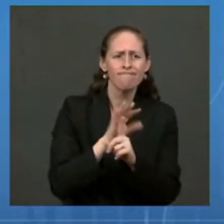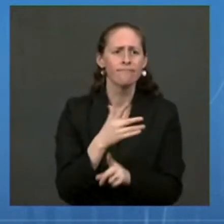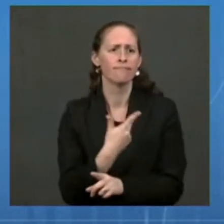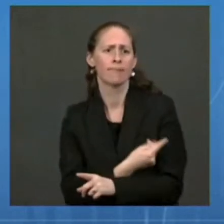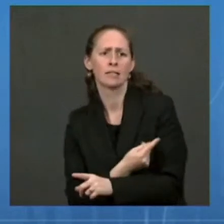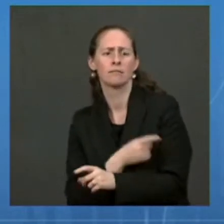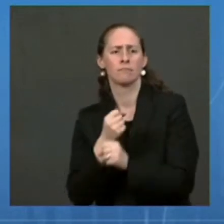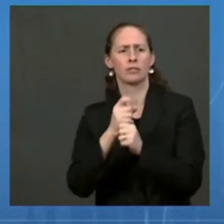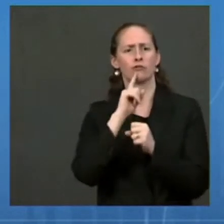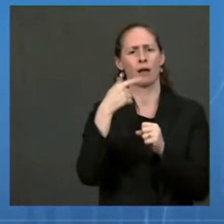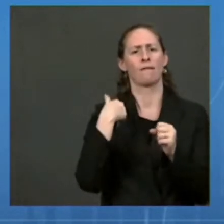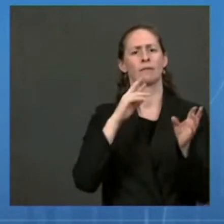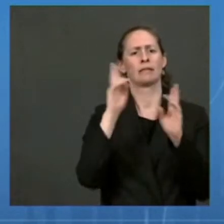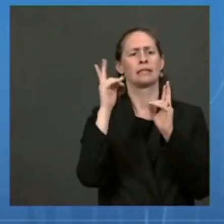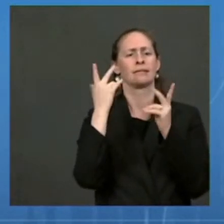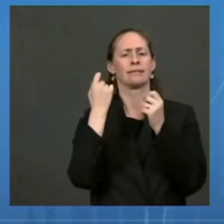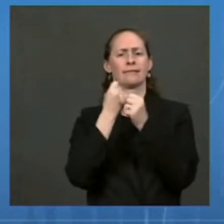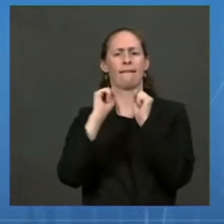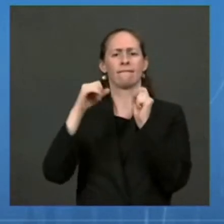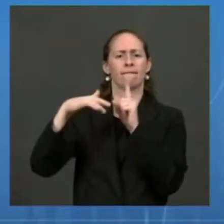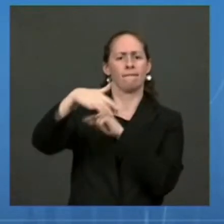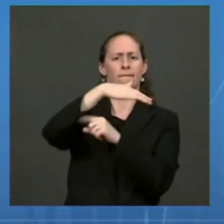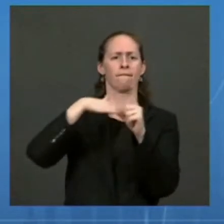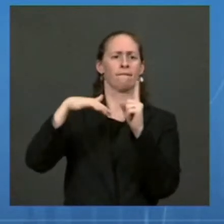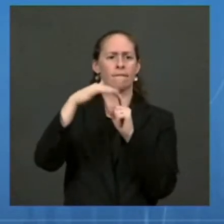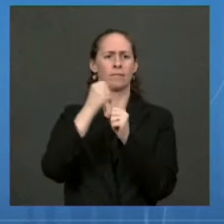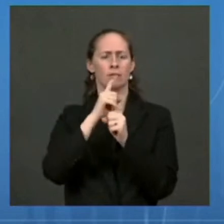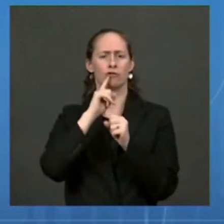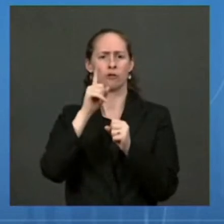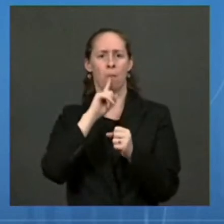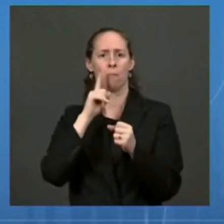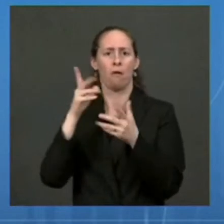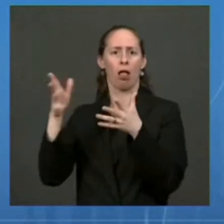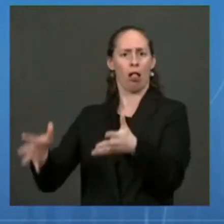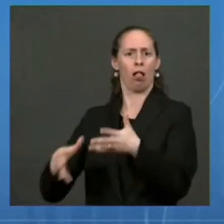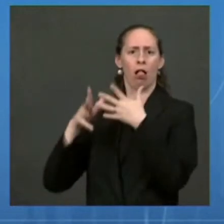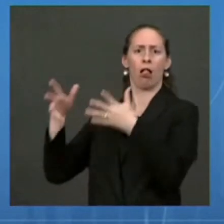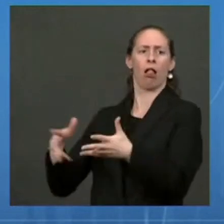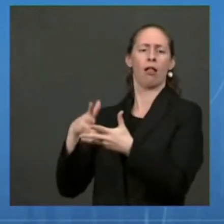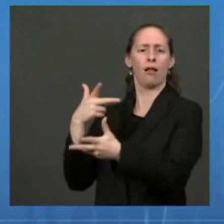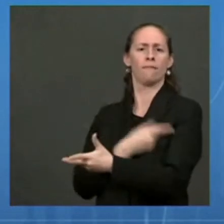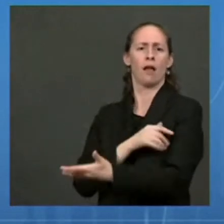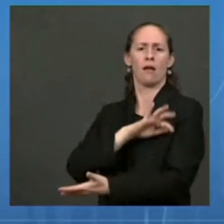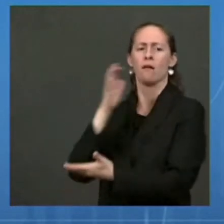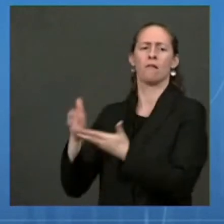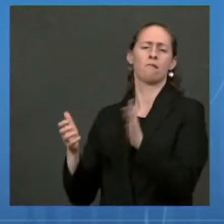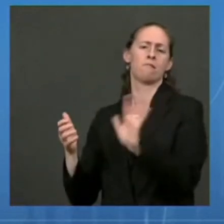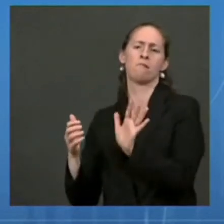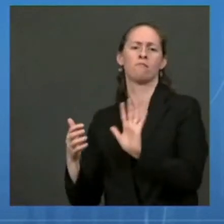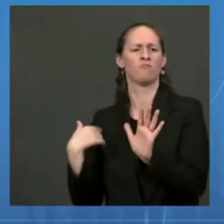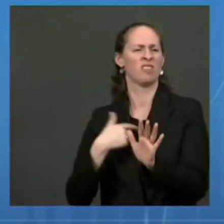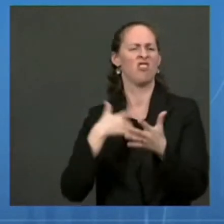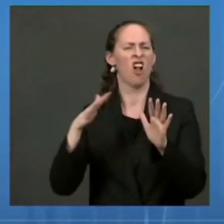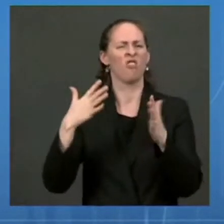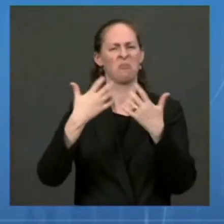TERMS OF VACCINE EFFICACY, VACCINE CONFIDENCE AND MAKING SURE THERE ARE ADEQUATE SAFETY SYSTEMS IN THESE COUNTRIES AND ABSOLUTELY GETTING VACCINES IN